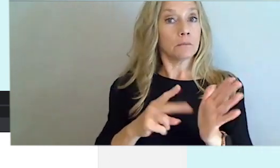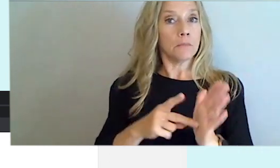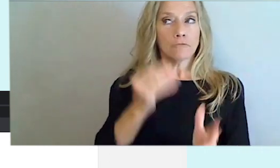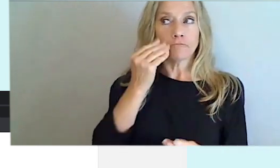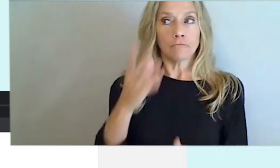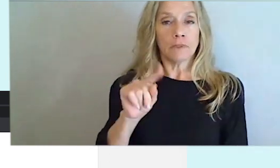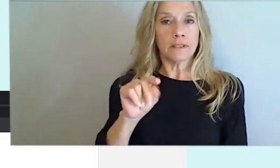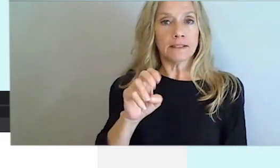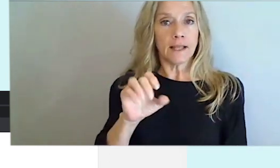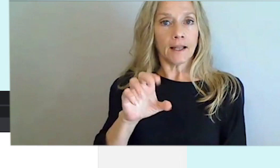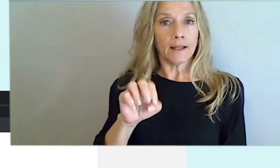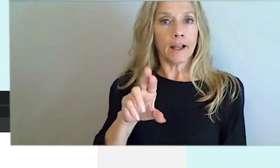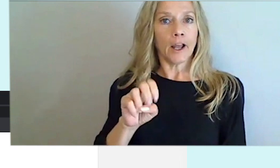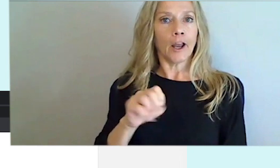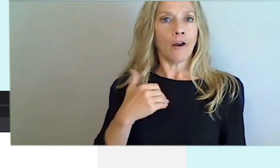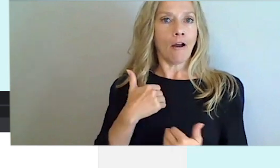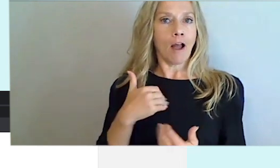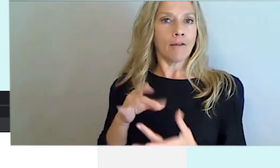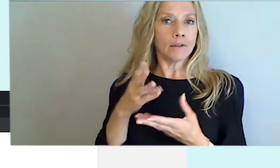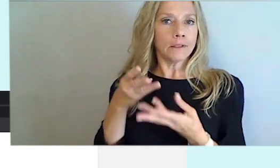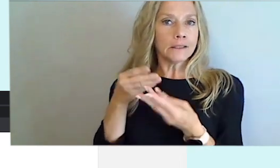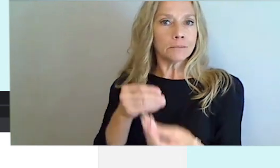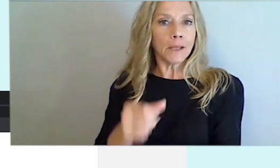in the table and answer any additional questions.